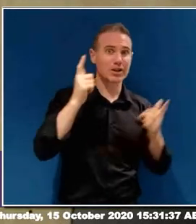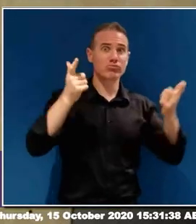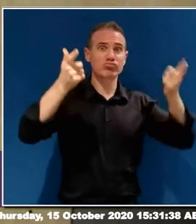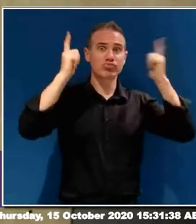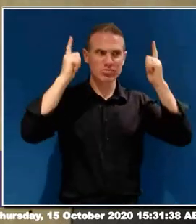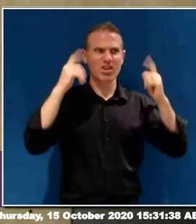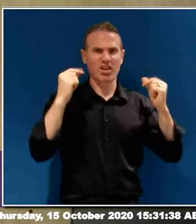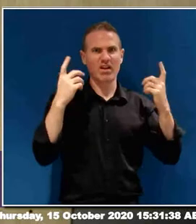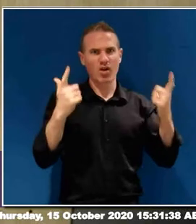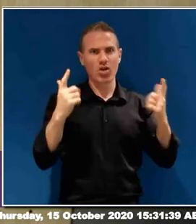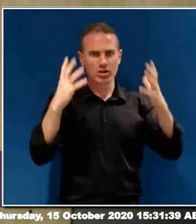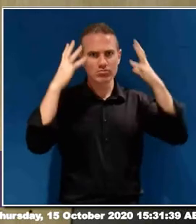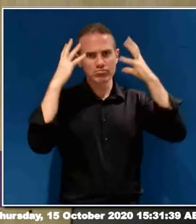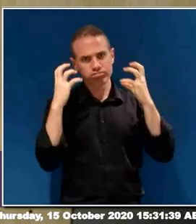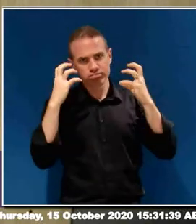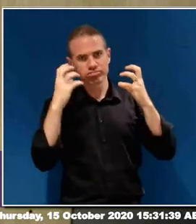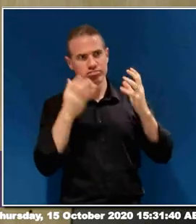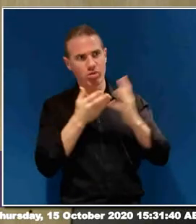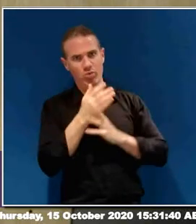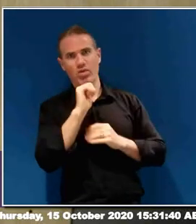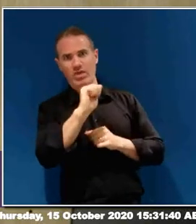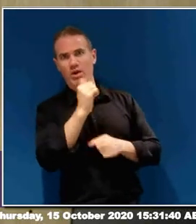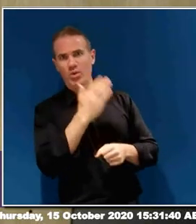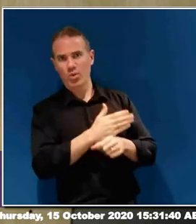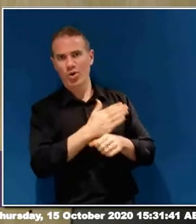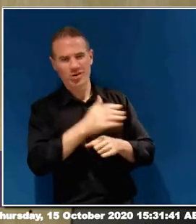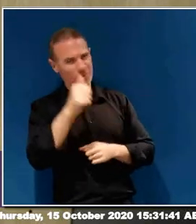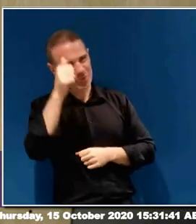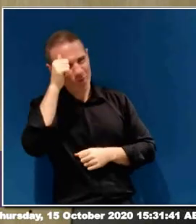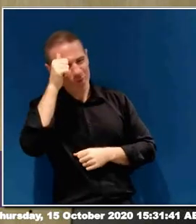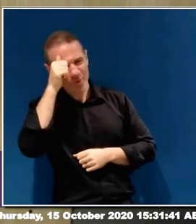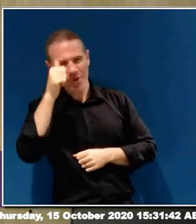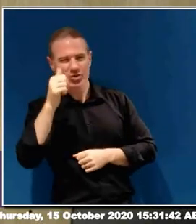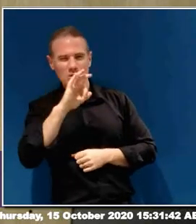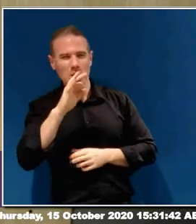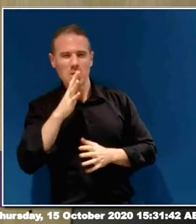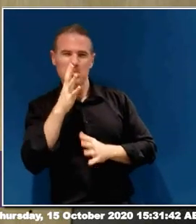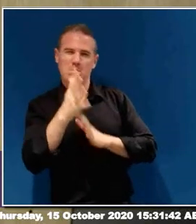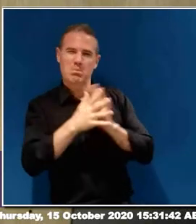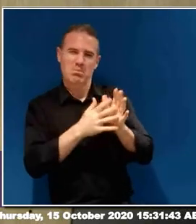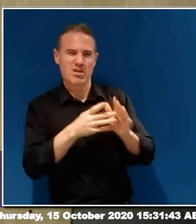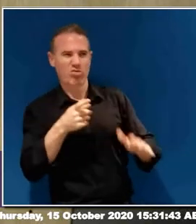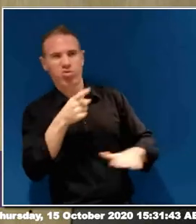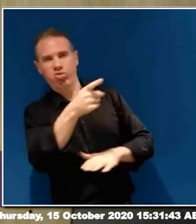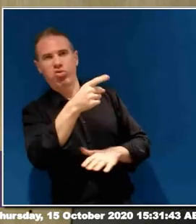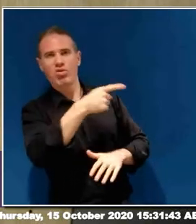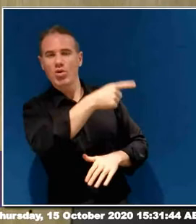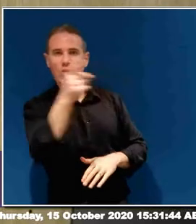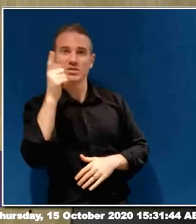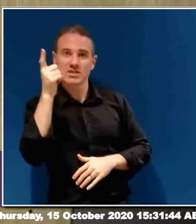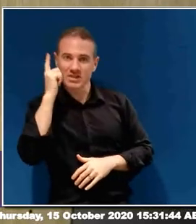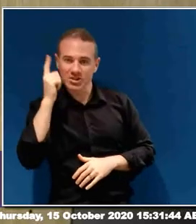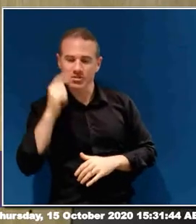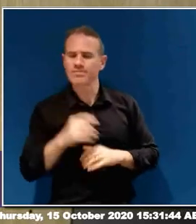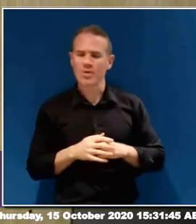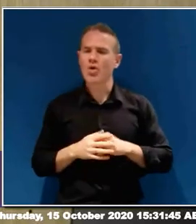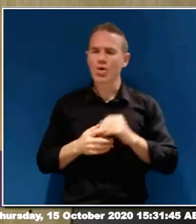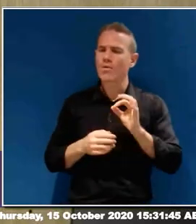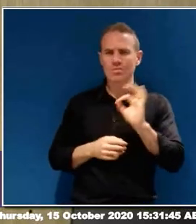So it's not intended in a broad criticism in that sense. No, that's one of the reasons that we talk about systemic reform